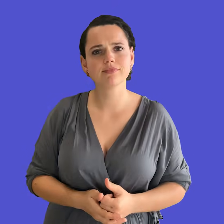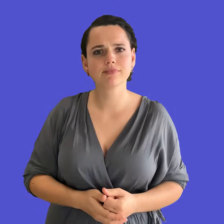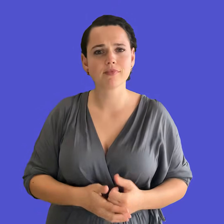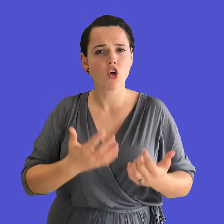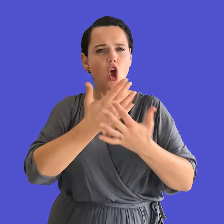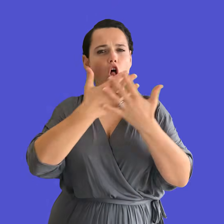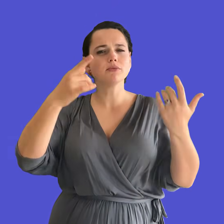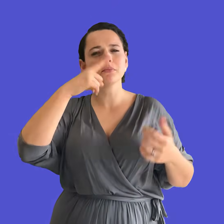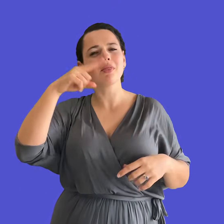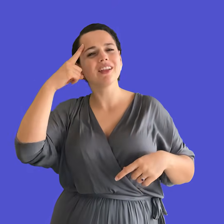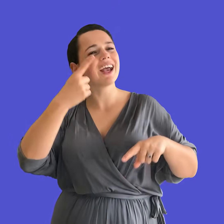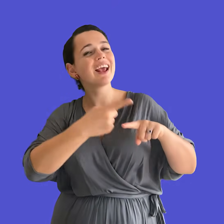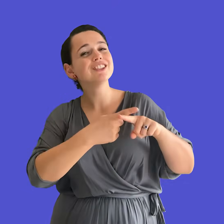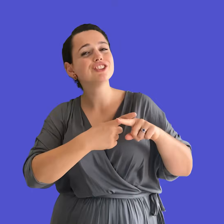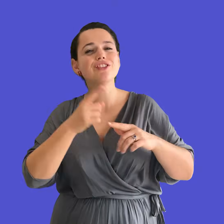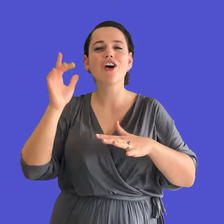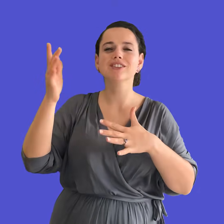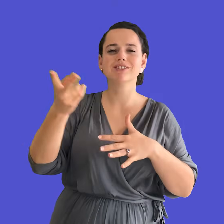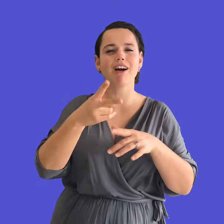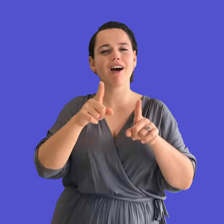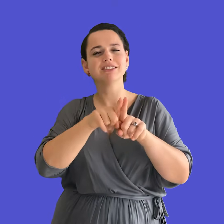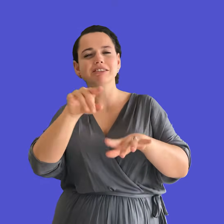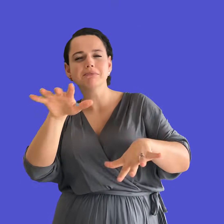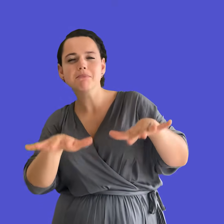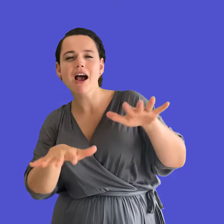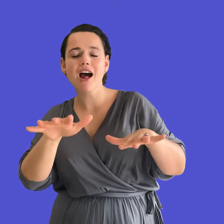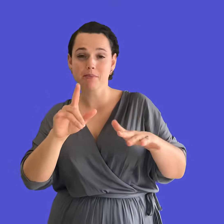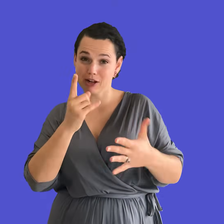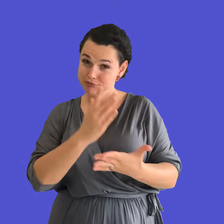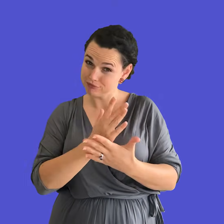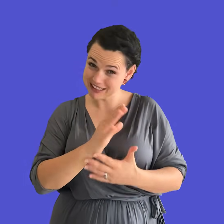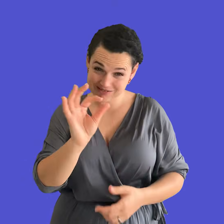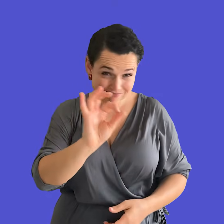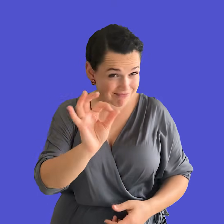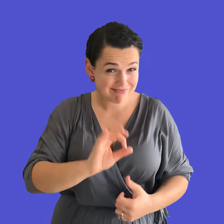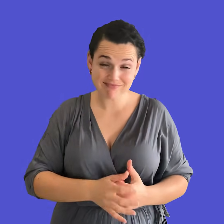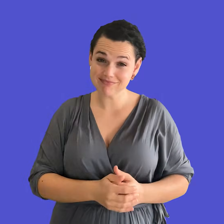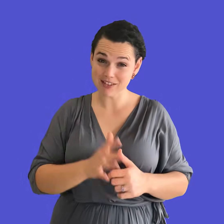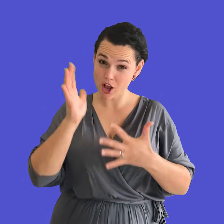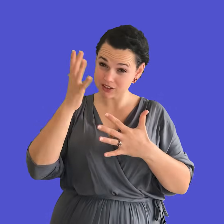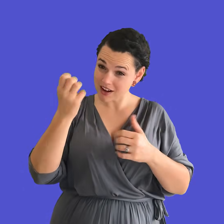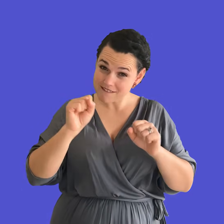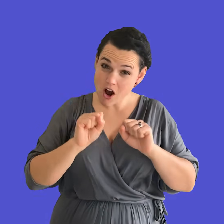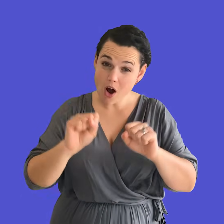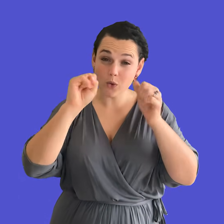It has its own grammar, syntax and linguistics. A lot of people wrongly assume that Auslan